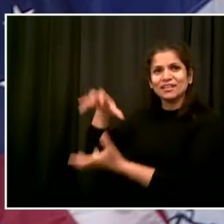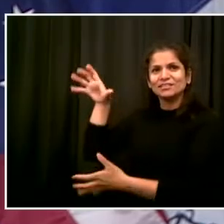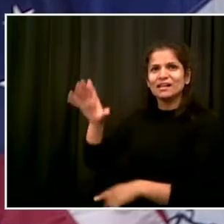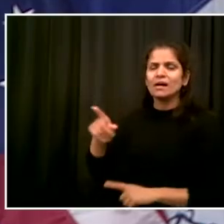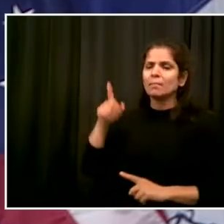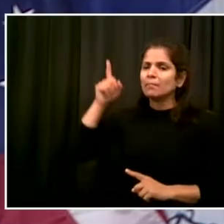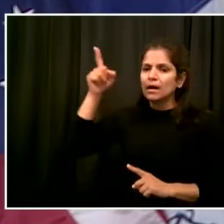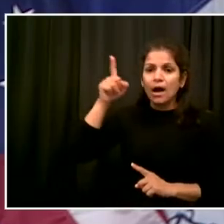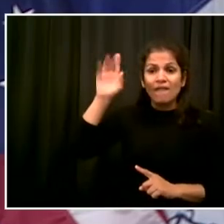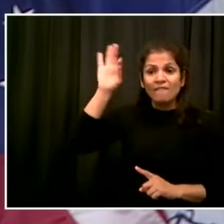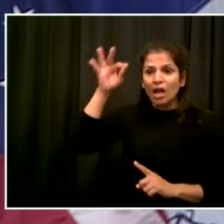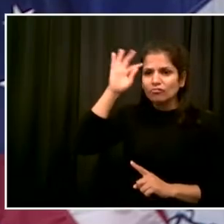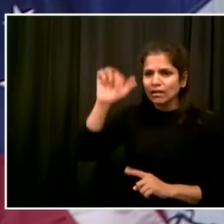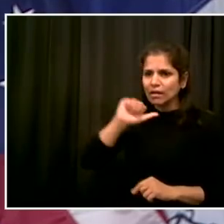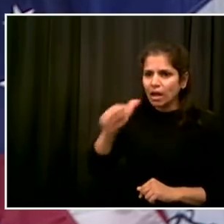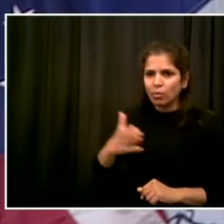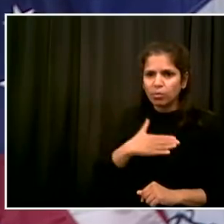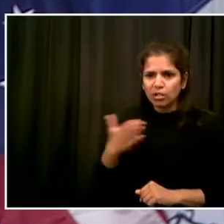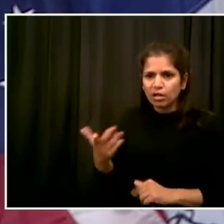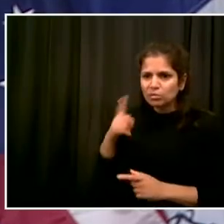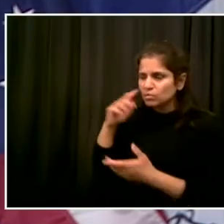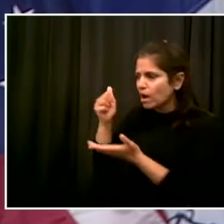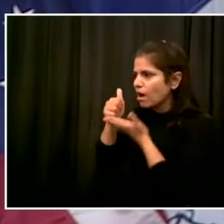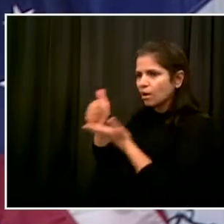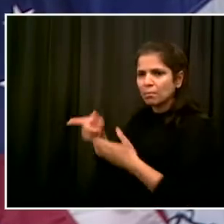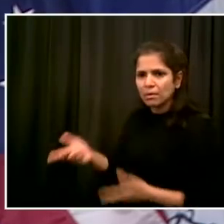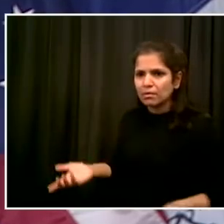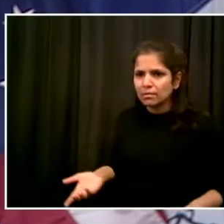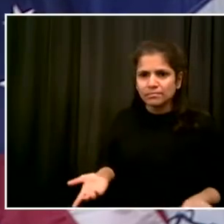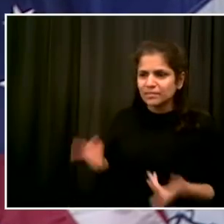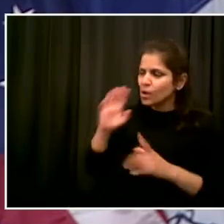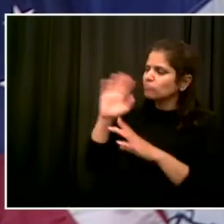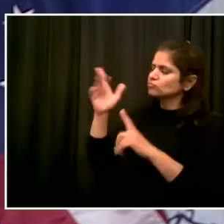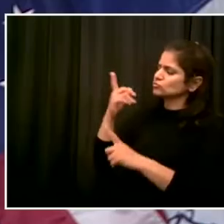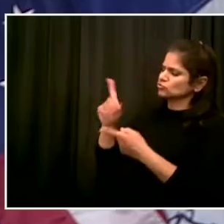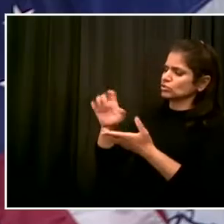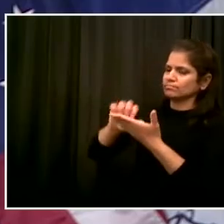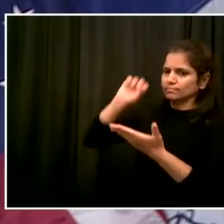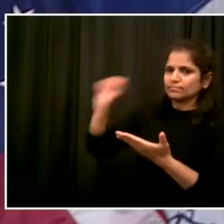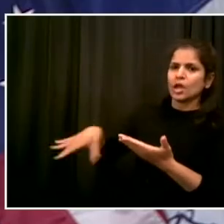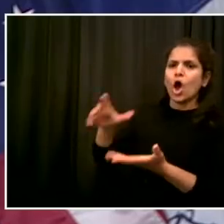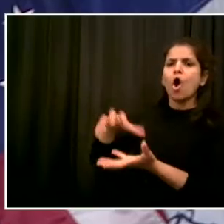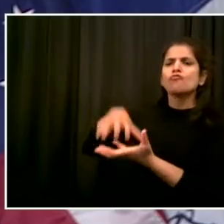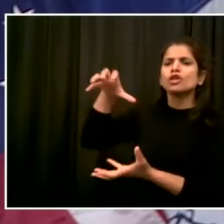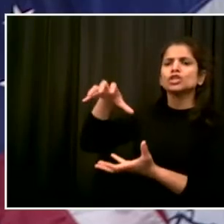WHAT YOU WOULD INTHK IFRSWAT S TBEO TORESEND BACK FROM THE TAX BILL, THEY ARE NOT MOVGIN TO DO THAT. WE HAVE TO BE HONEST.